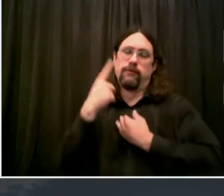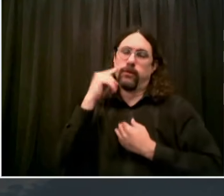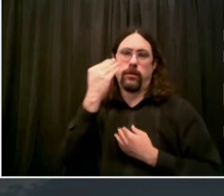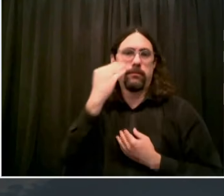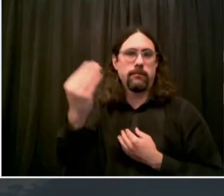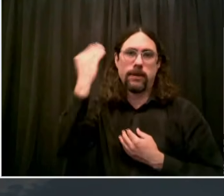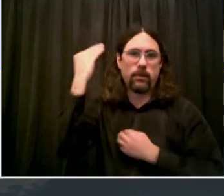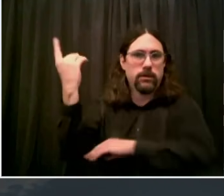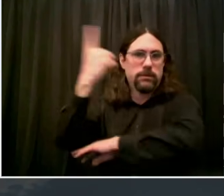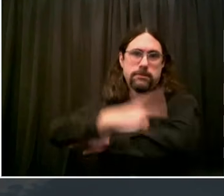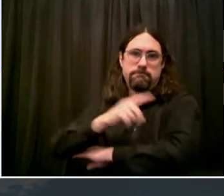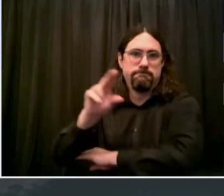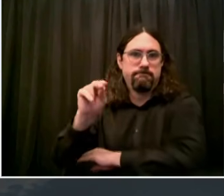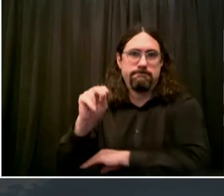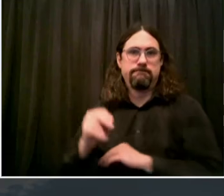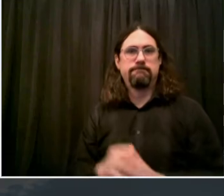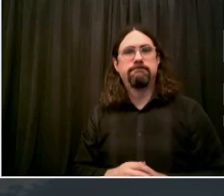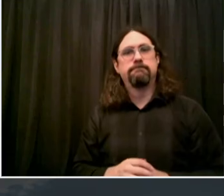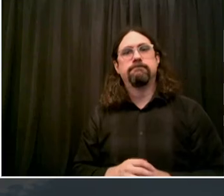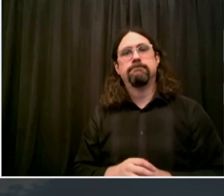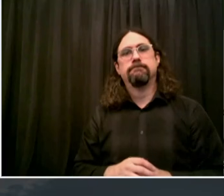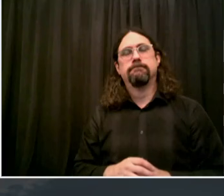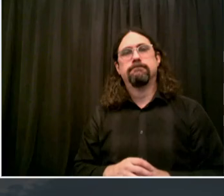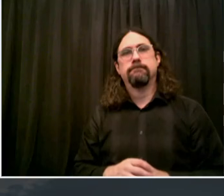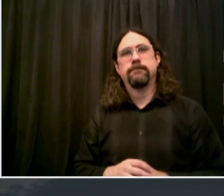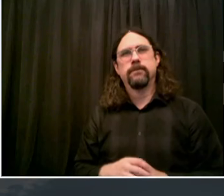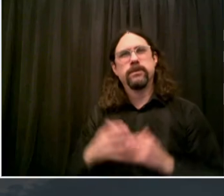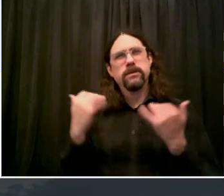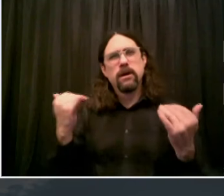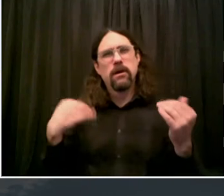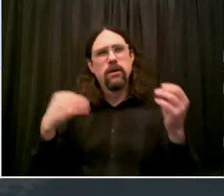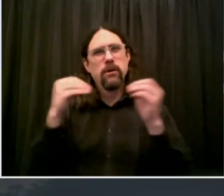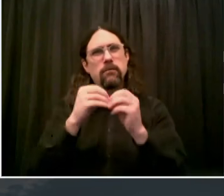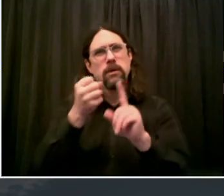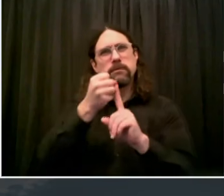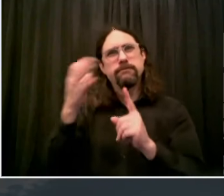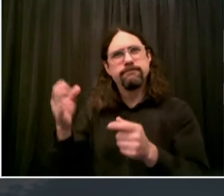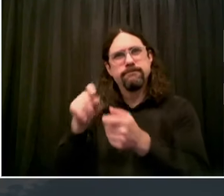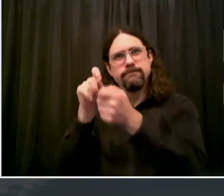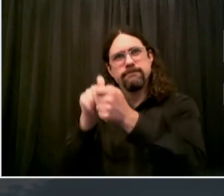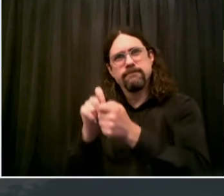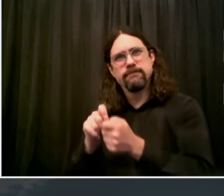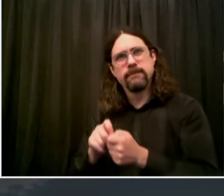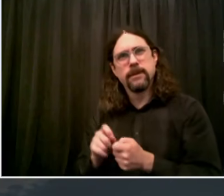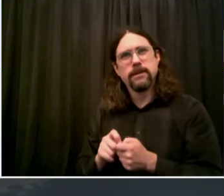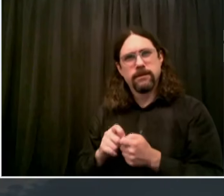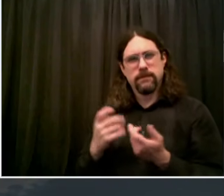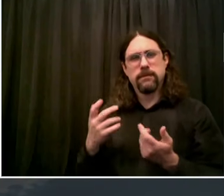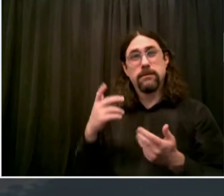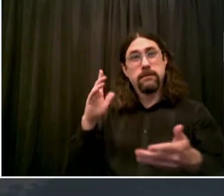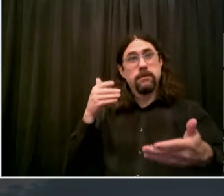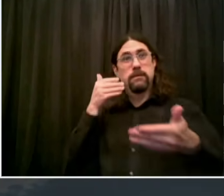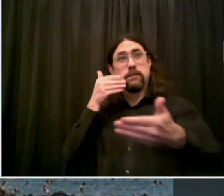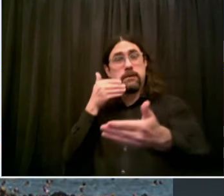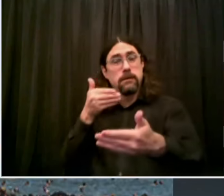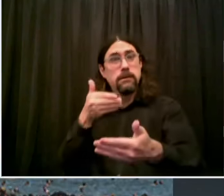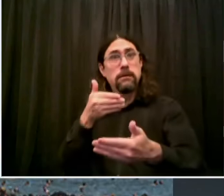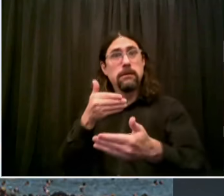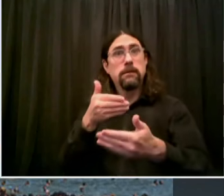WHAT'S GOING TO HAPPEN IS WE ARE GOING TO TAKE IT A WEEK AND DAY AT A TIME TO FIGURE OUT WHERE WE'RE